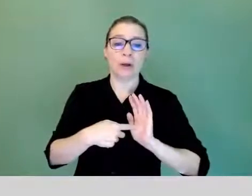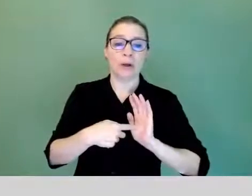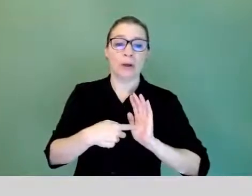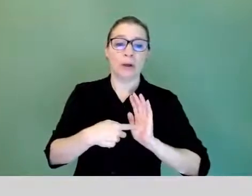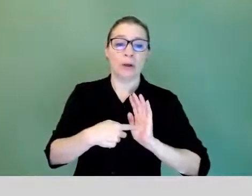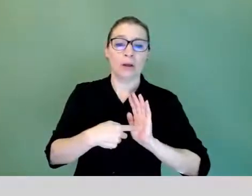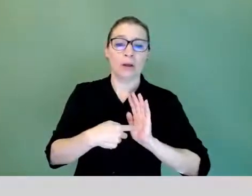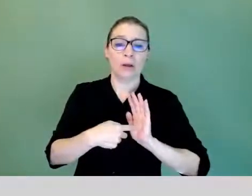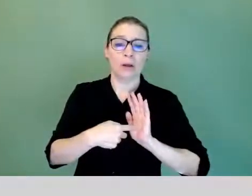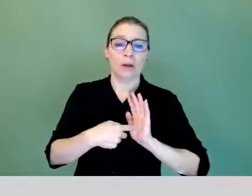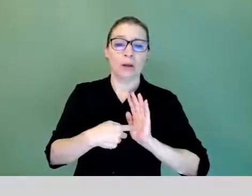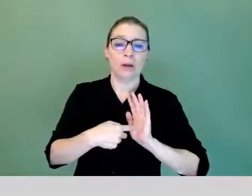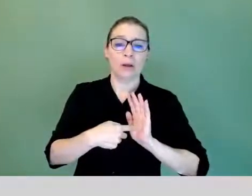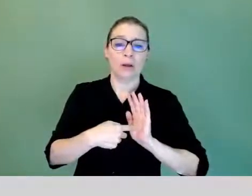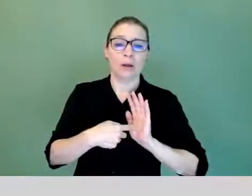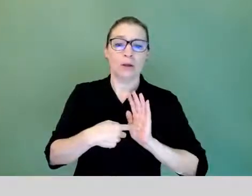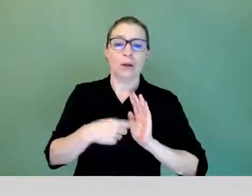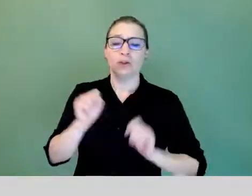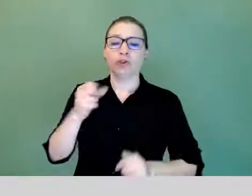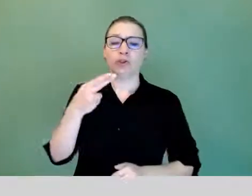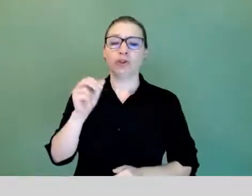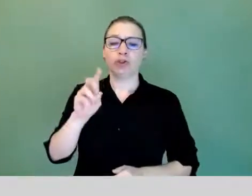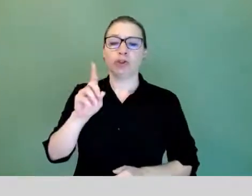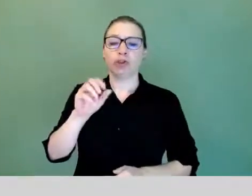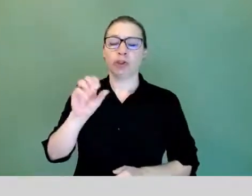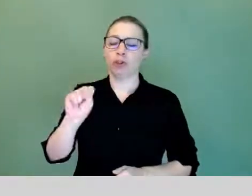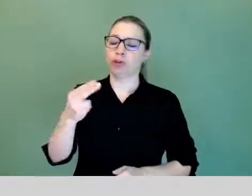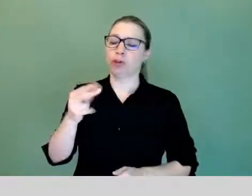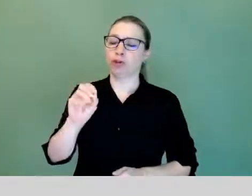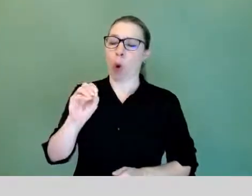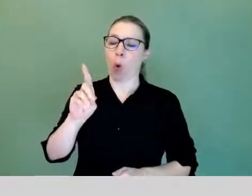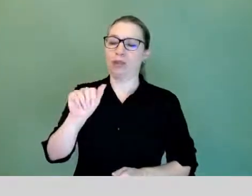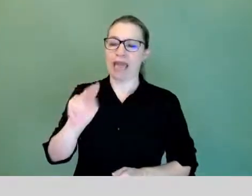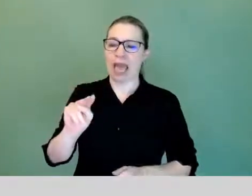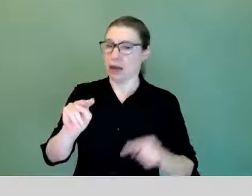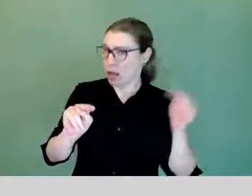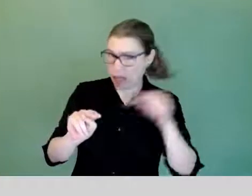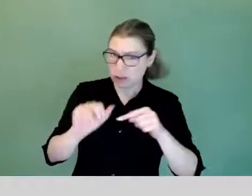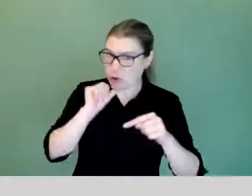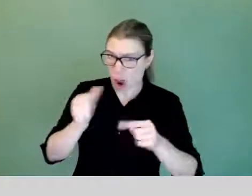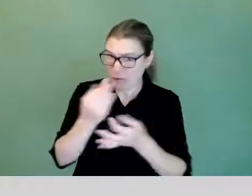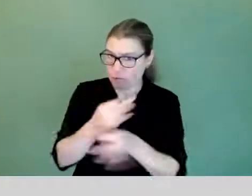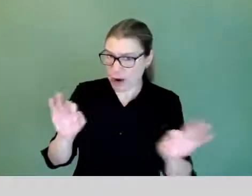Shodan is not free, but for a nominal fee, you can get the limited features